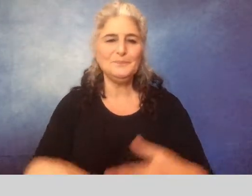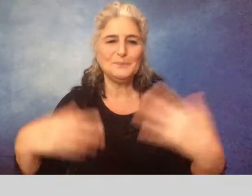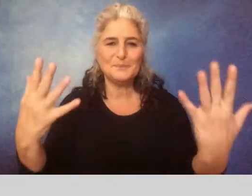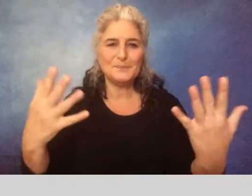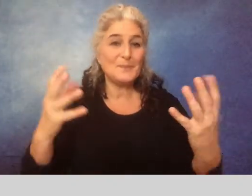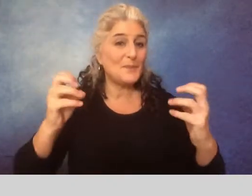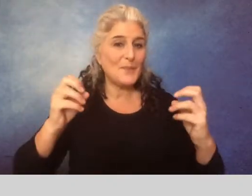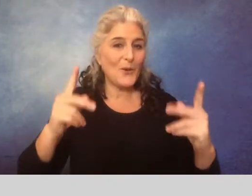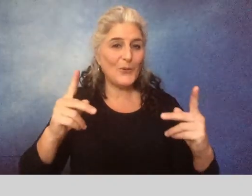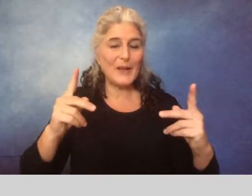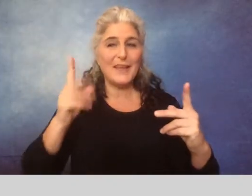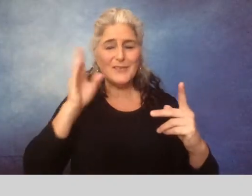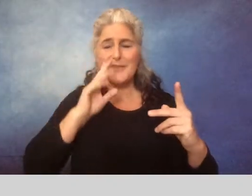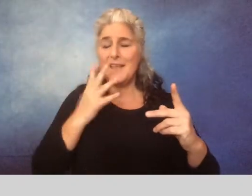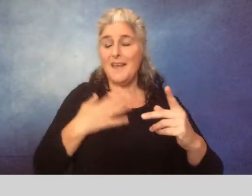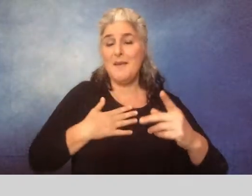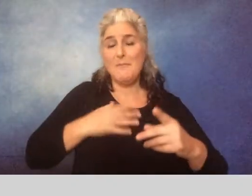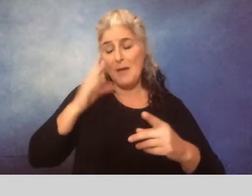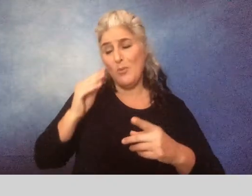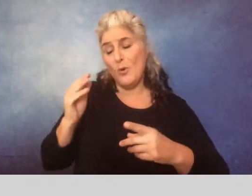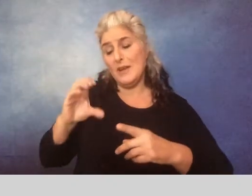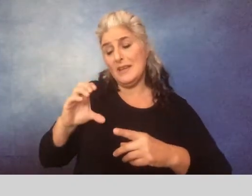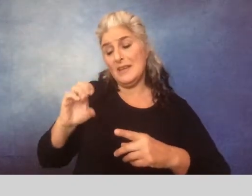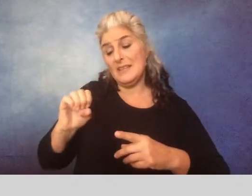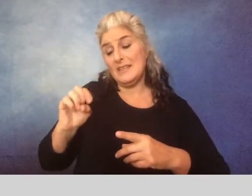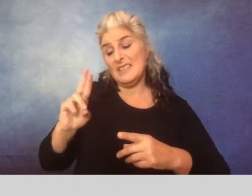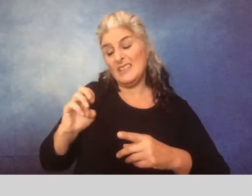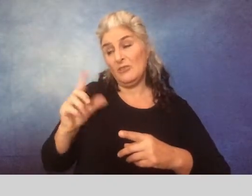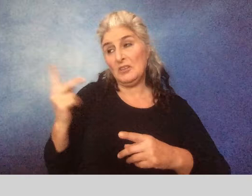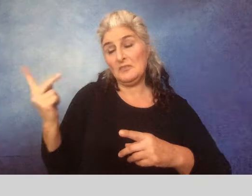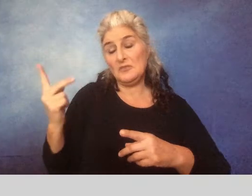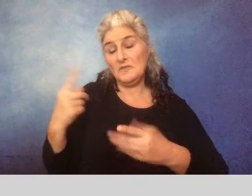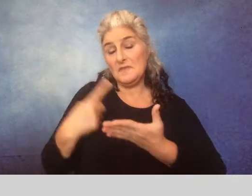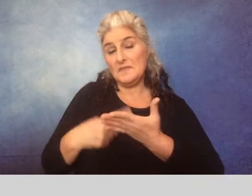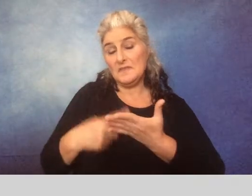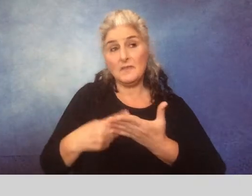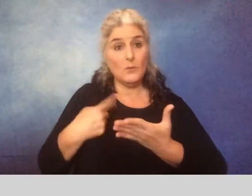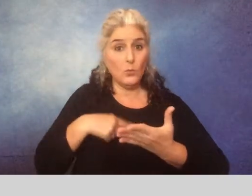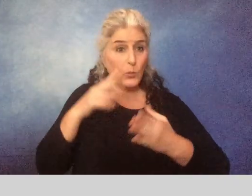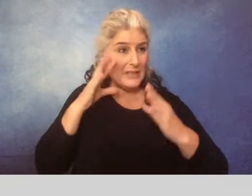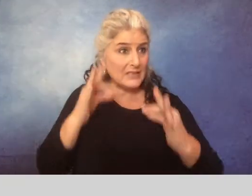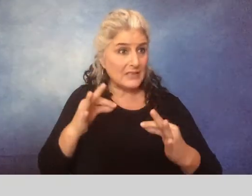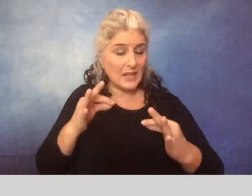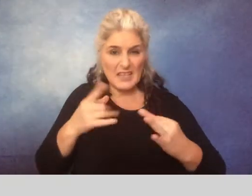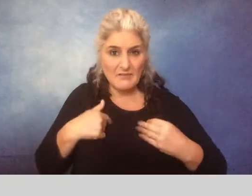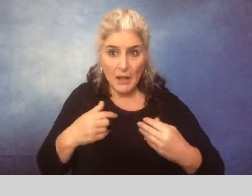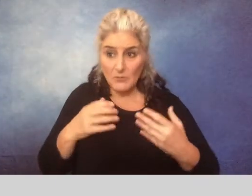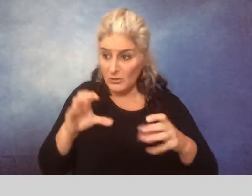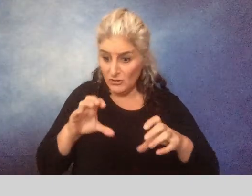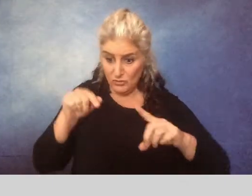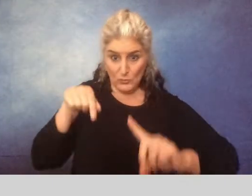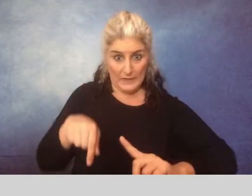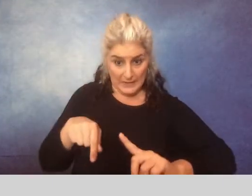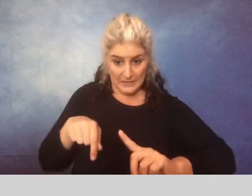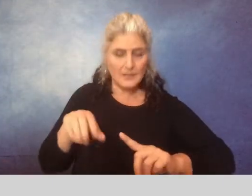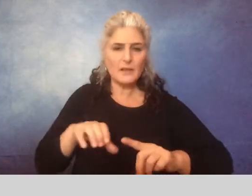All right. So I was talking to my boy cereal, and basically, we decided that if I'm gonna do this, that I'm gonna do this, right?